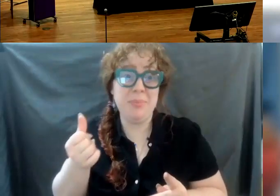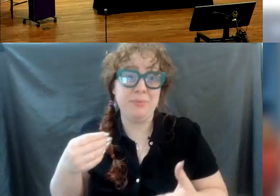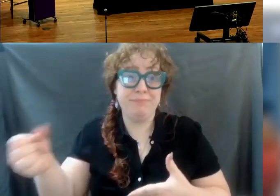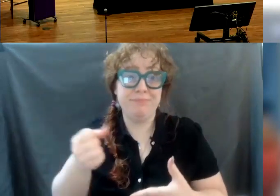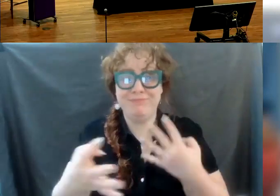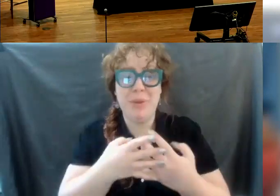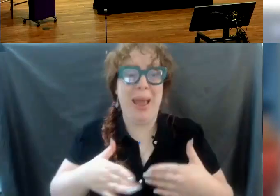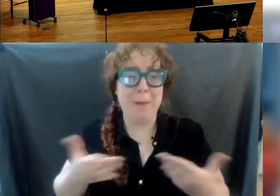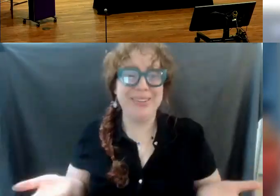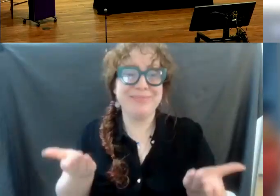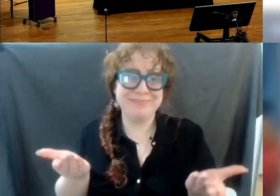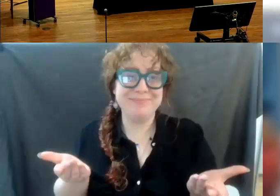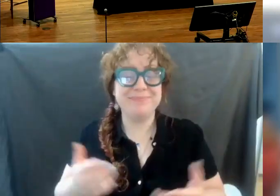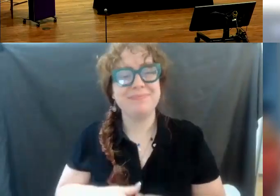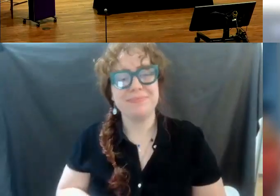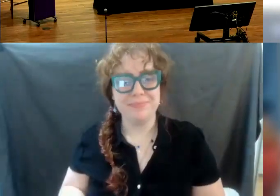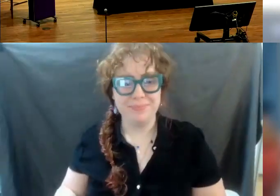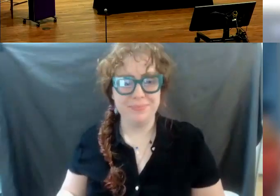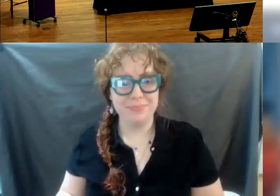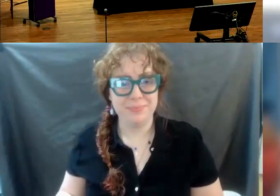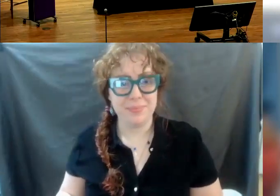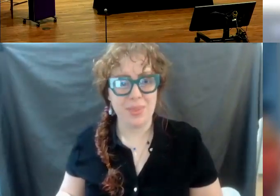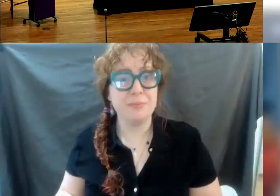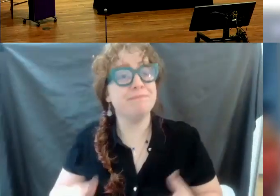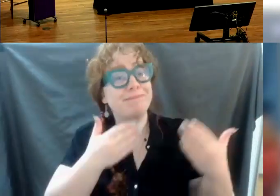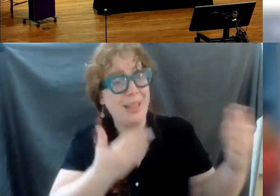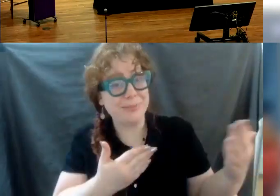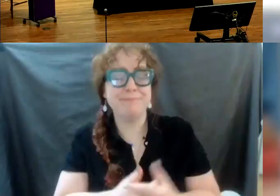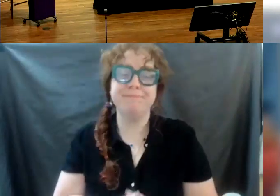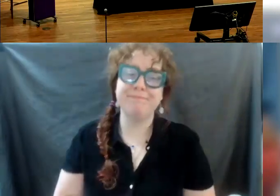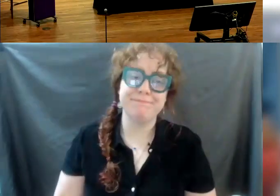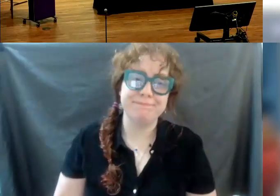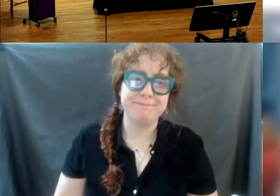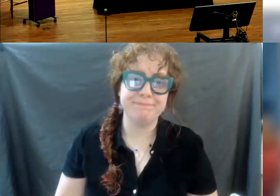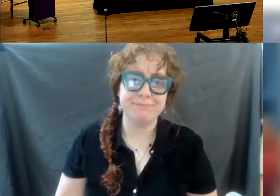Thank you so much. >> ALEXANDER BROWN: Hello, everyone. I'm Alexander Brown.